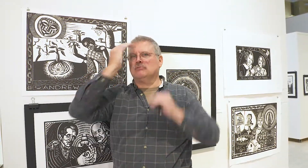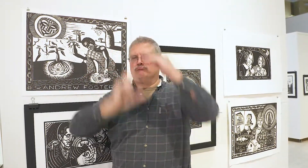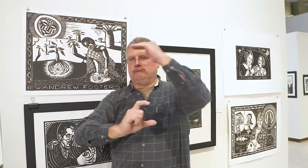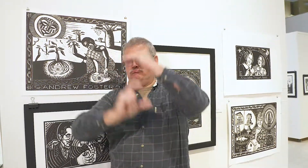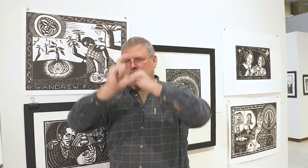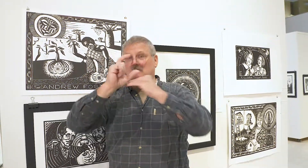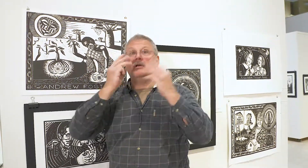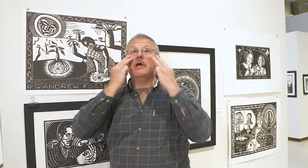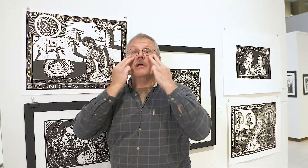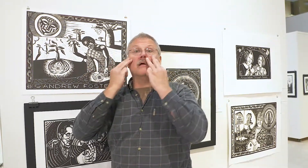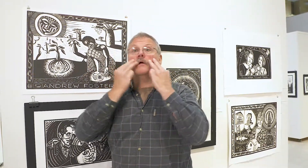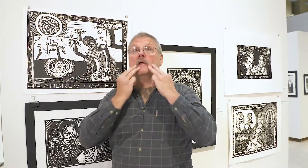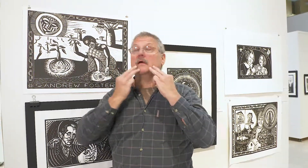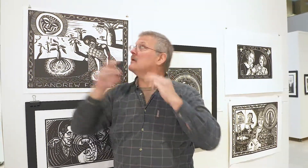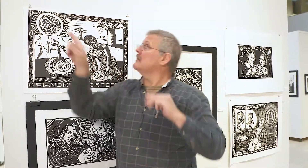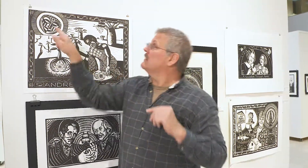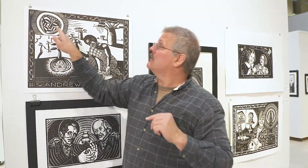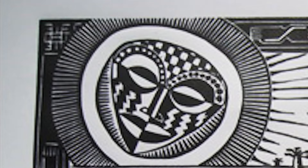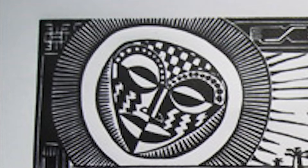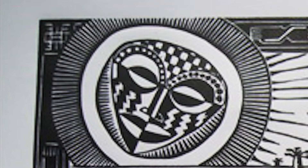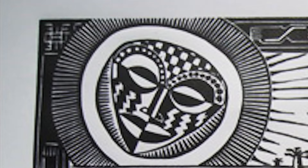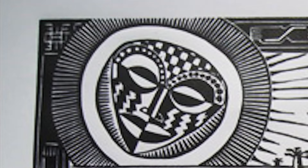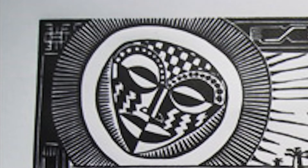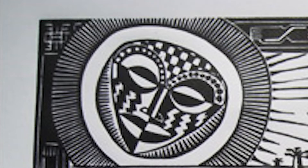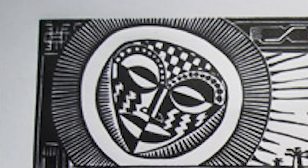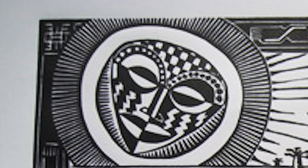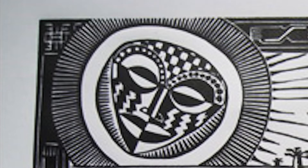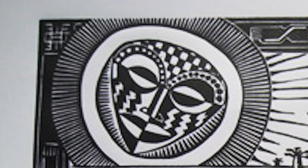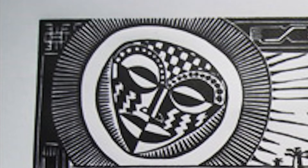This is the mask of knowledge, representing the rising sun.